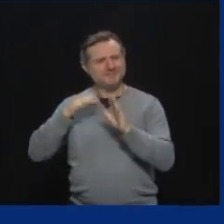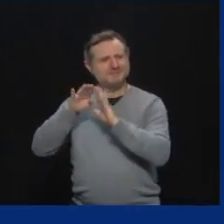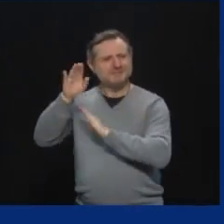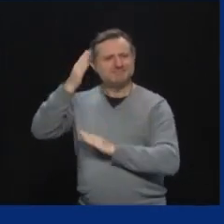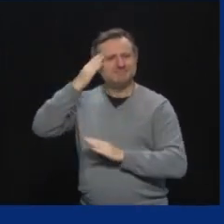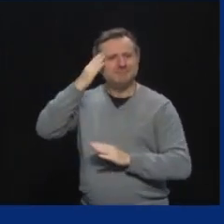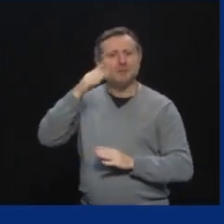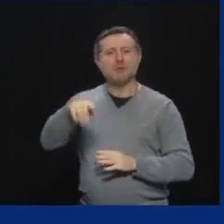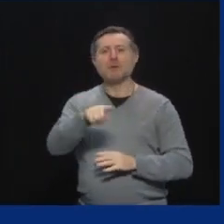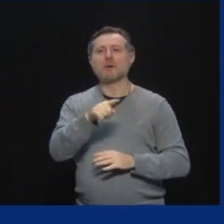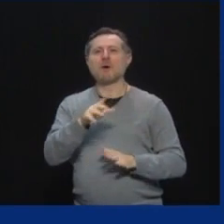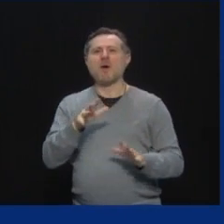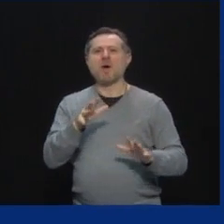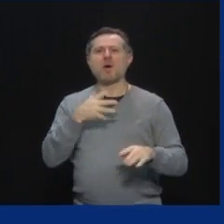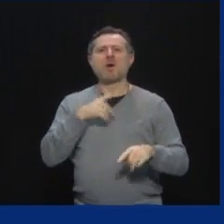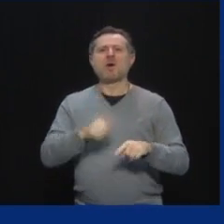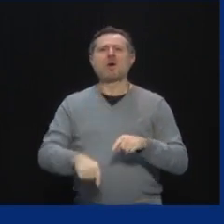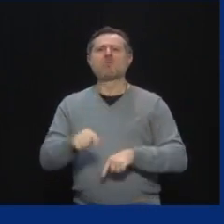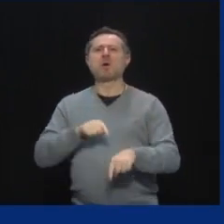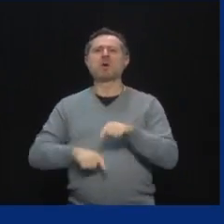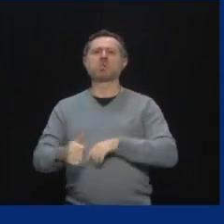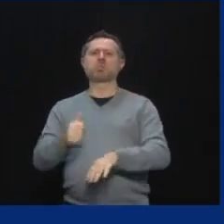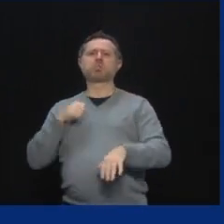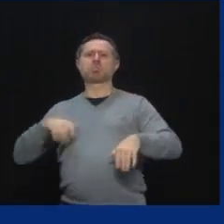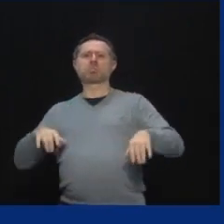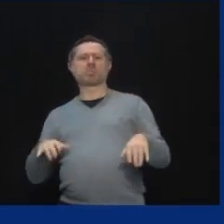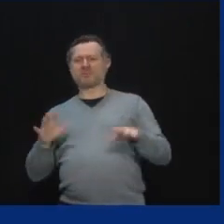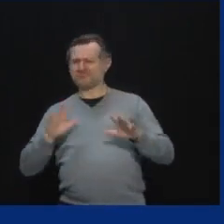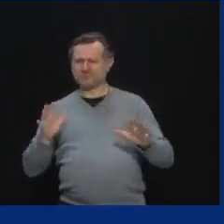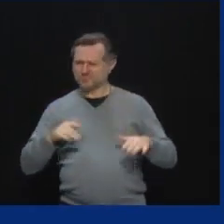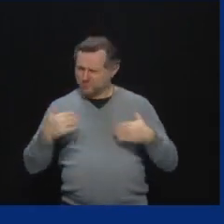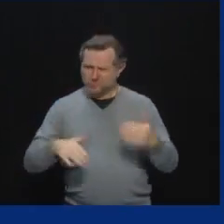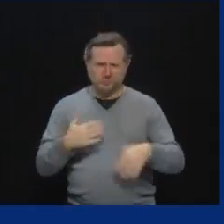together. And I think everyone who really just understood the necessity of